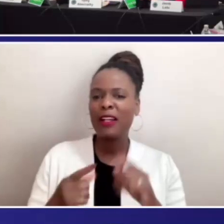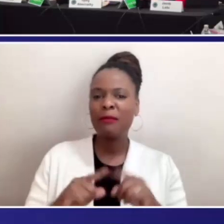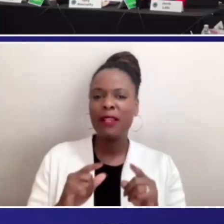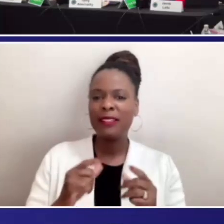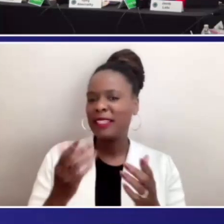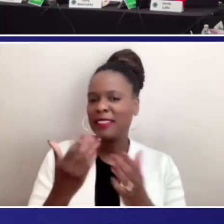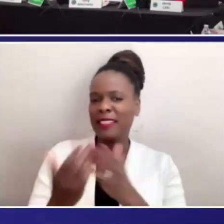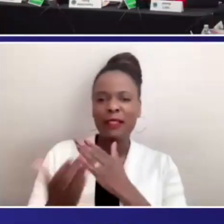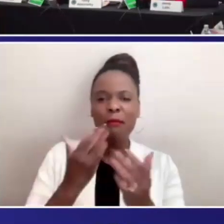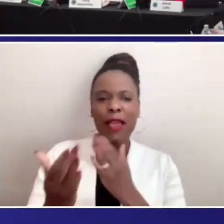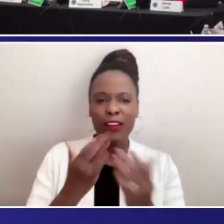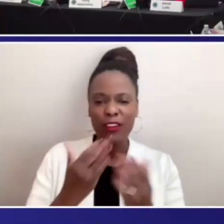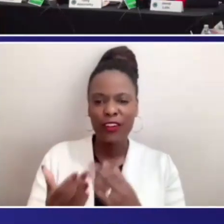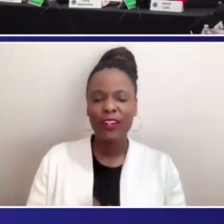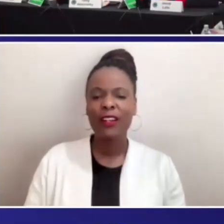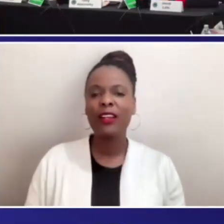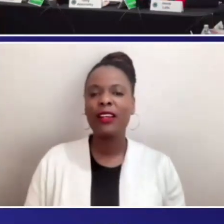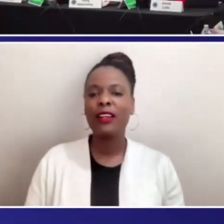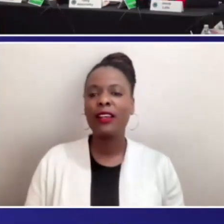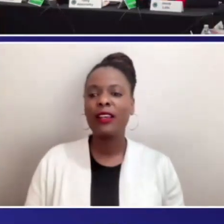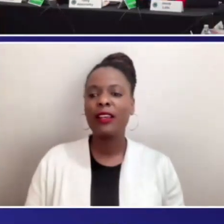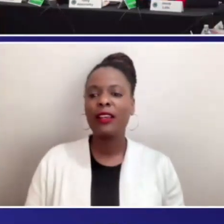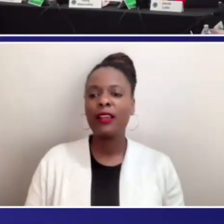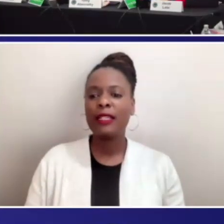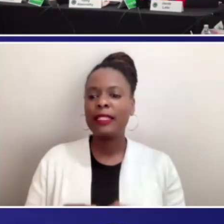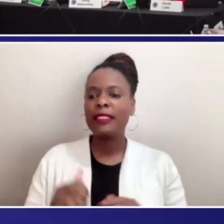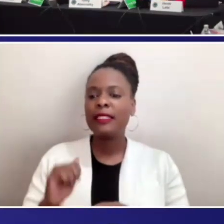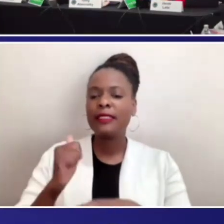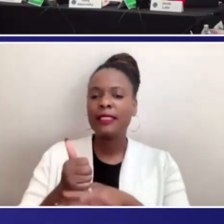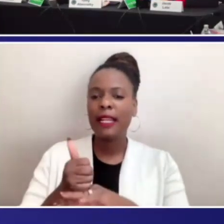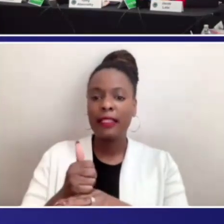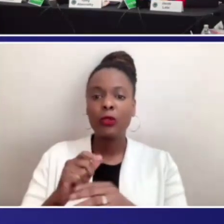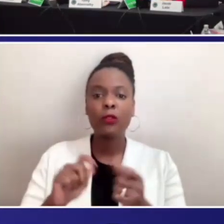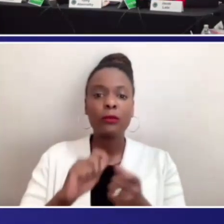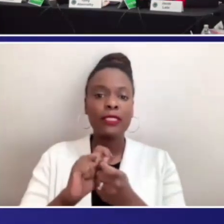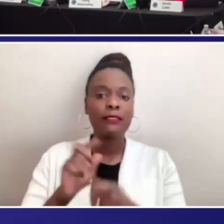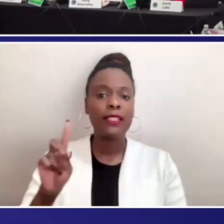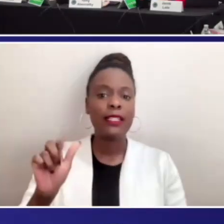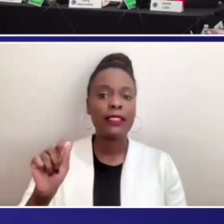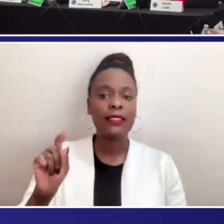And what I mean by that is by fixing it to a date certain in statute, Congress effectively just imposed that